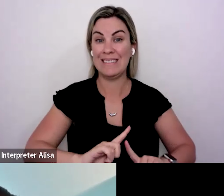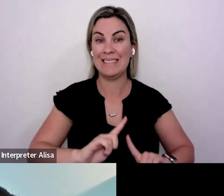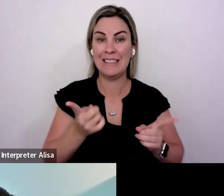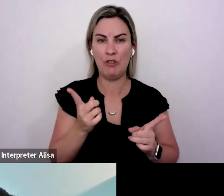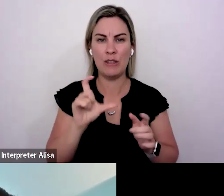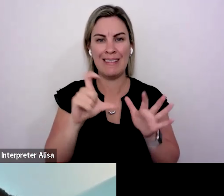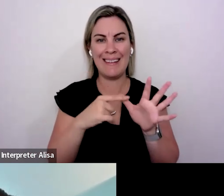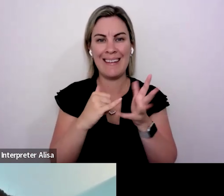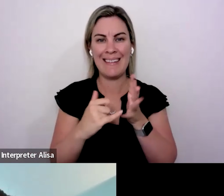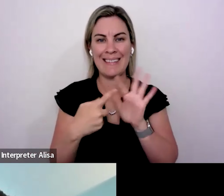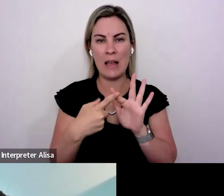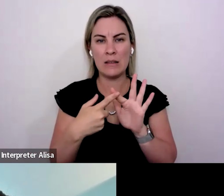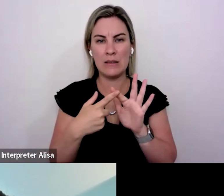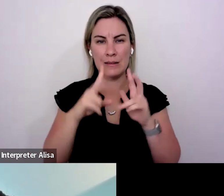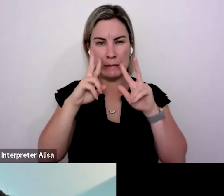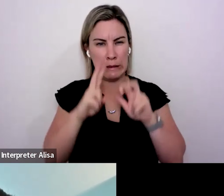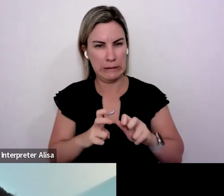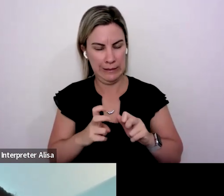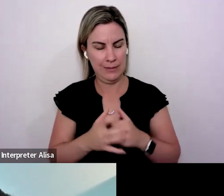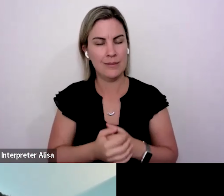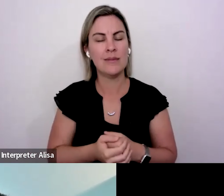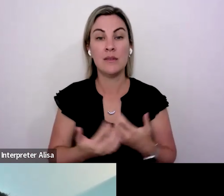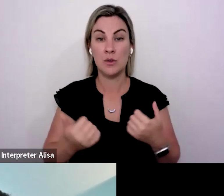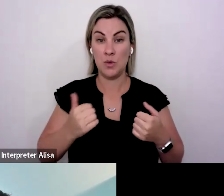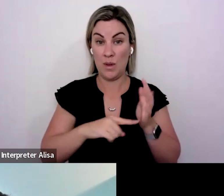And so Terri and her team and myself interviewed